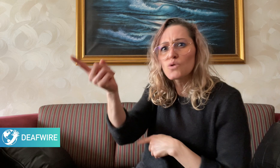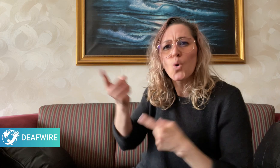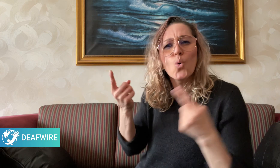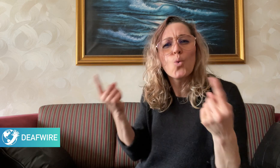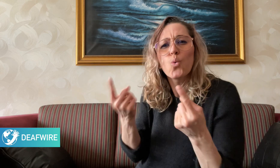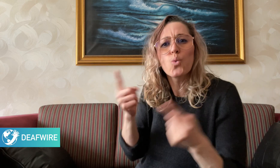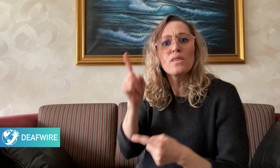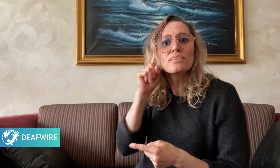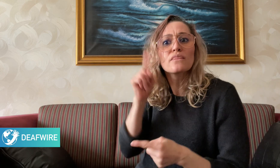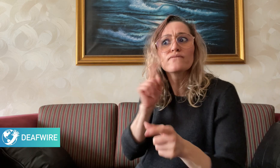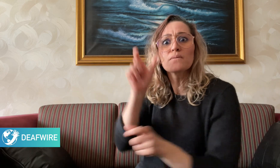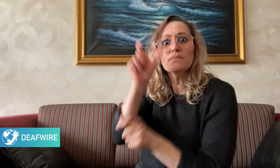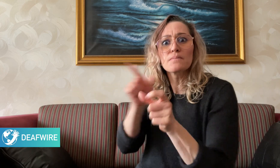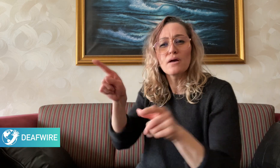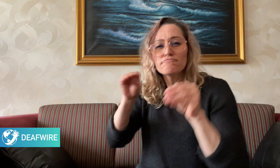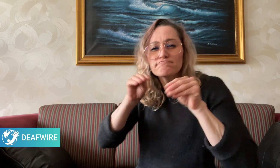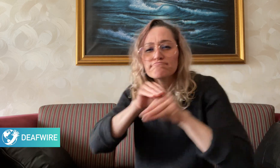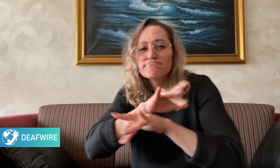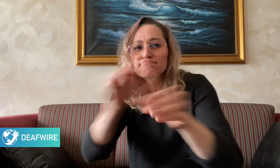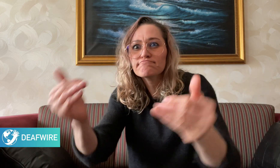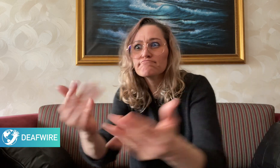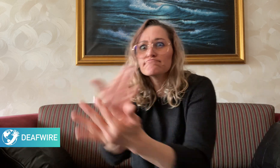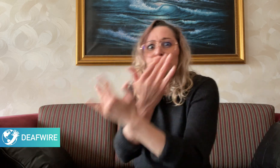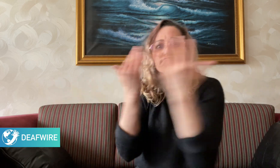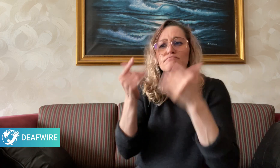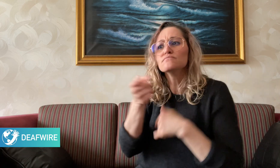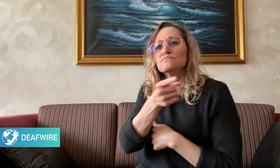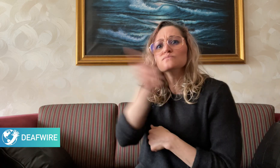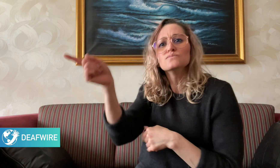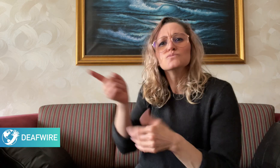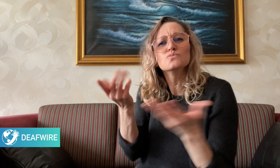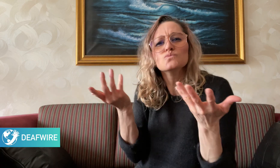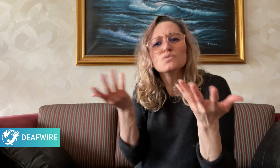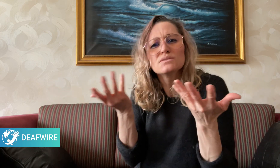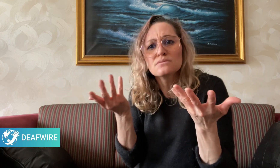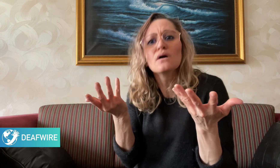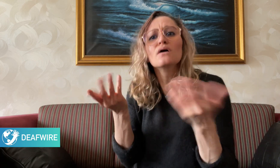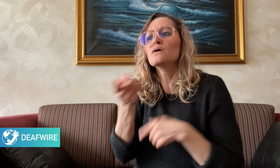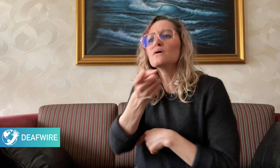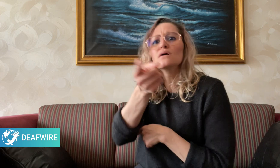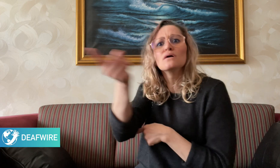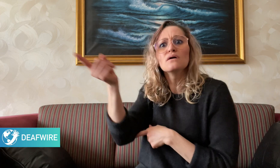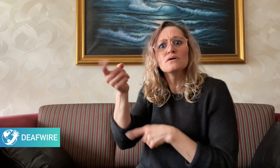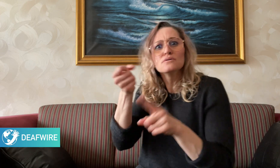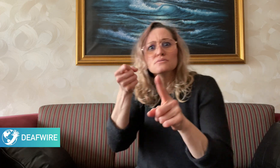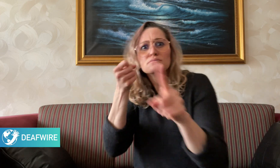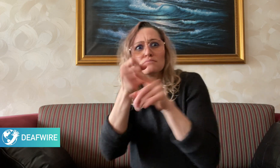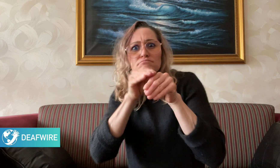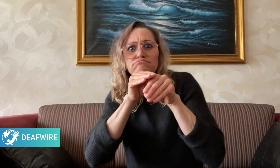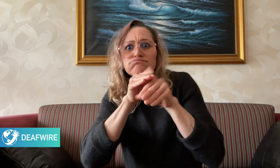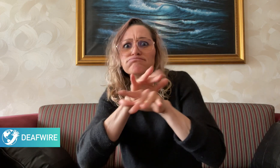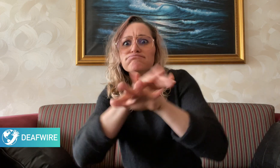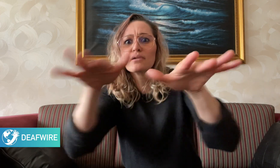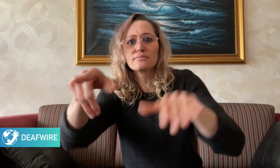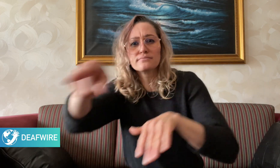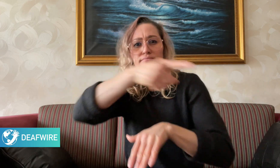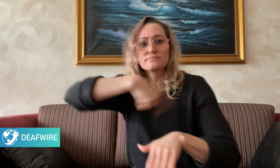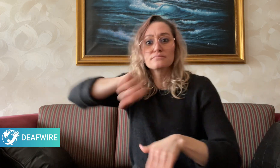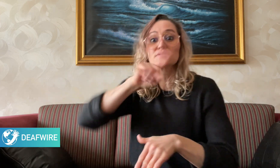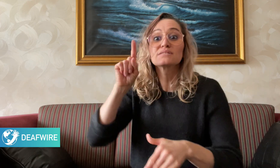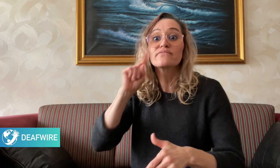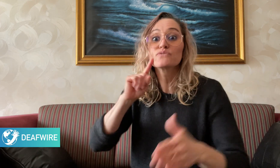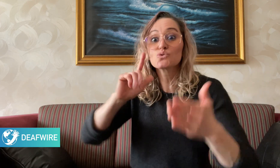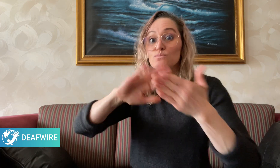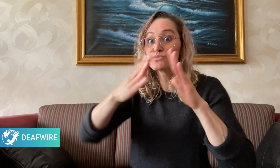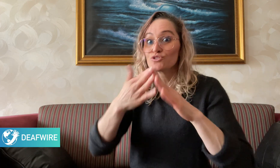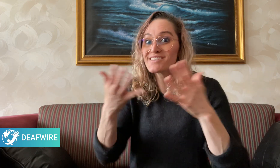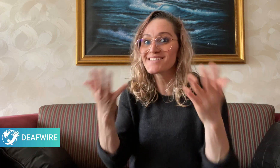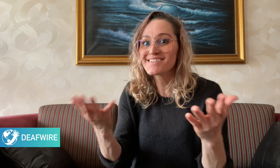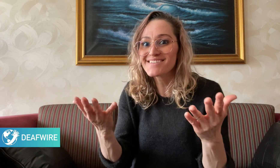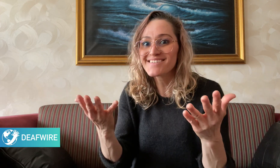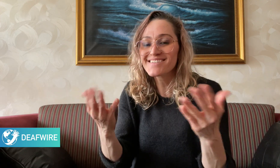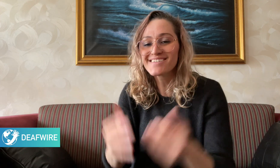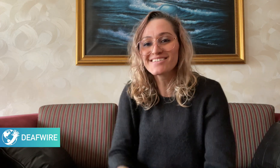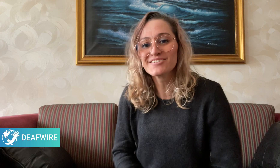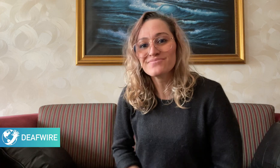and their impact on the Deaf community.